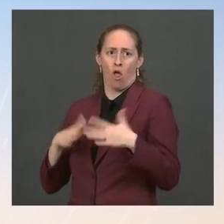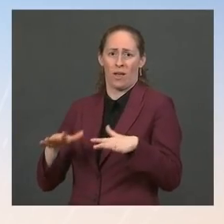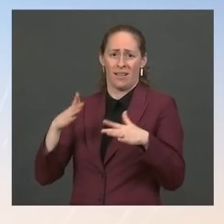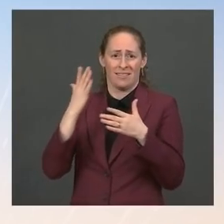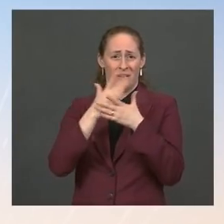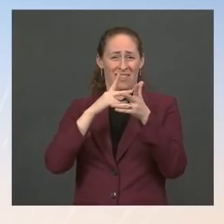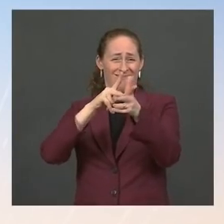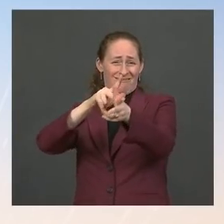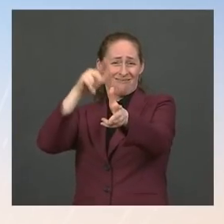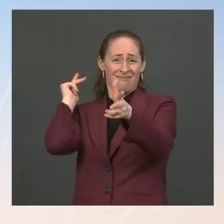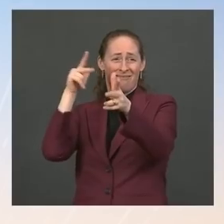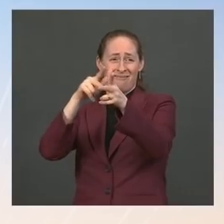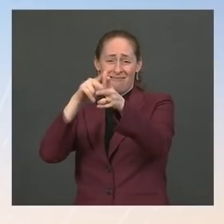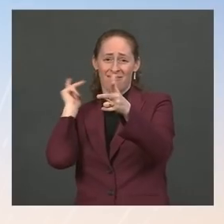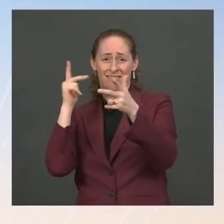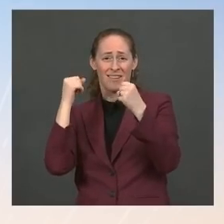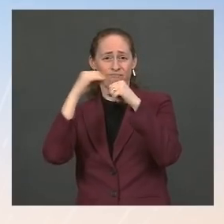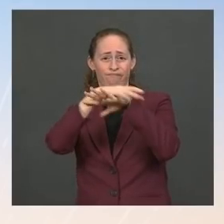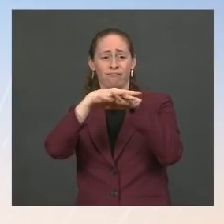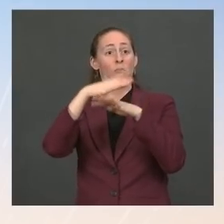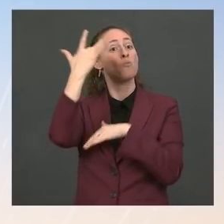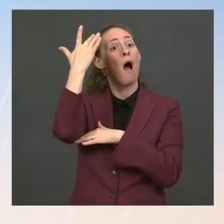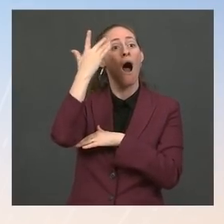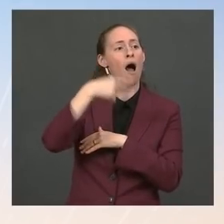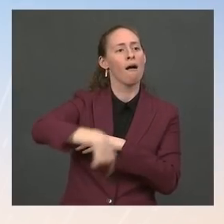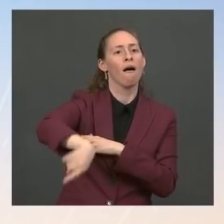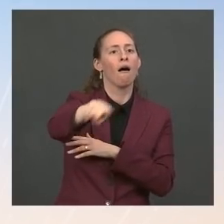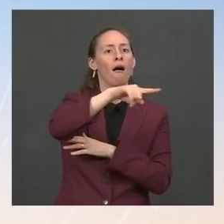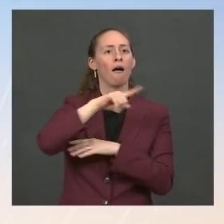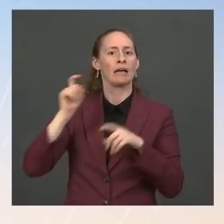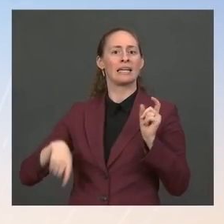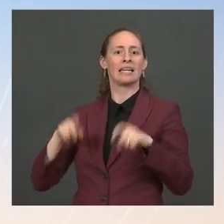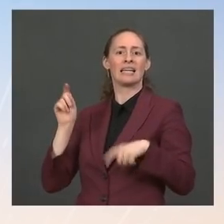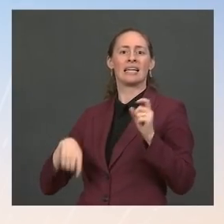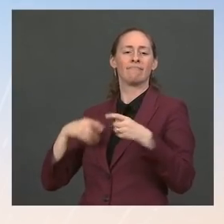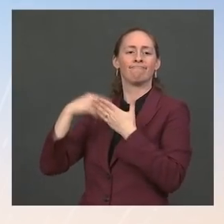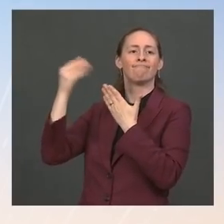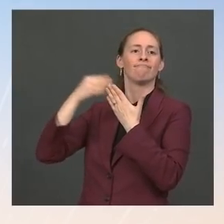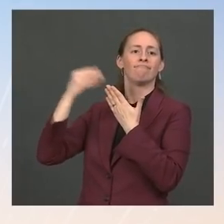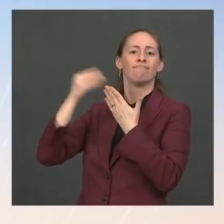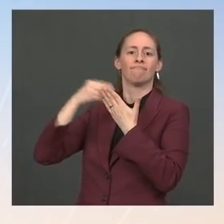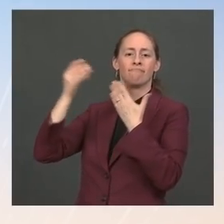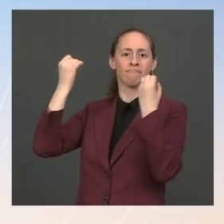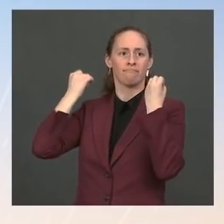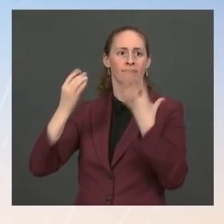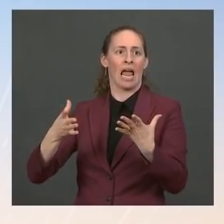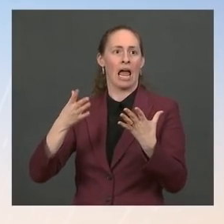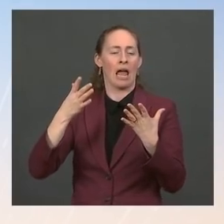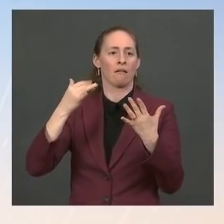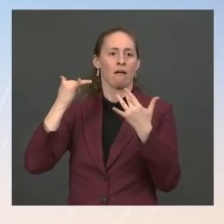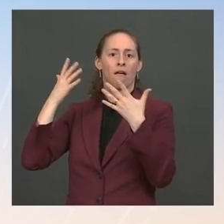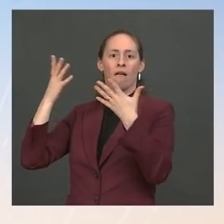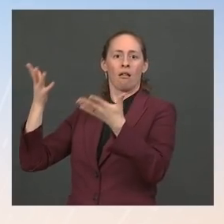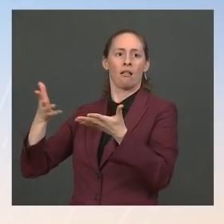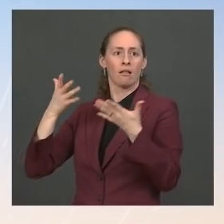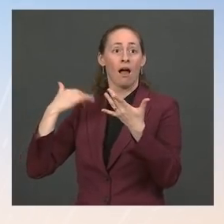But because of the steps that have been taken, in terms of moving empty containers, in terms of putting in place,